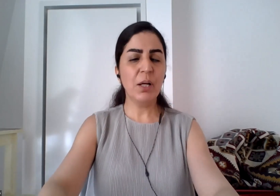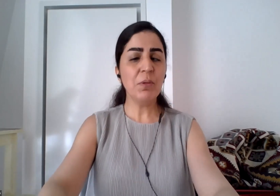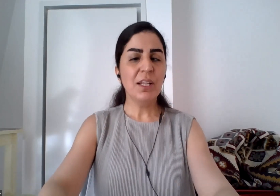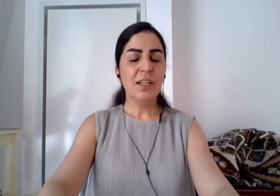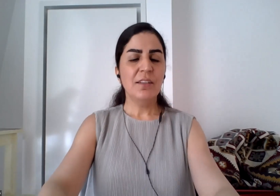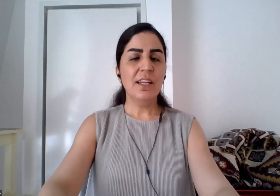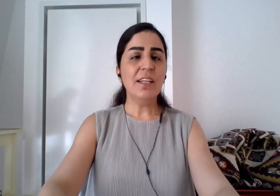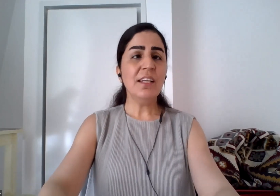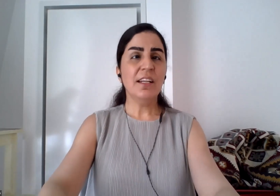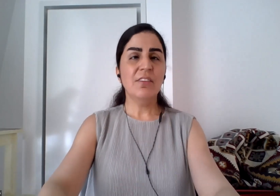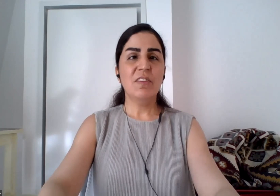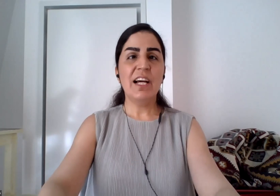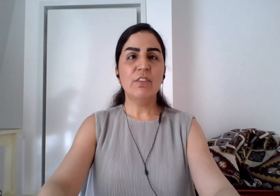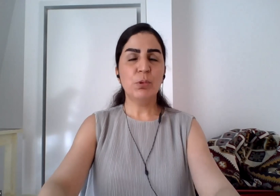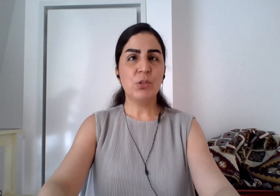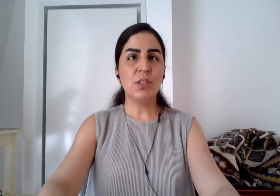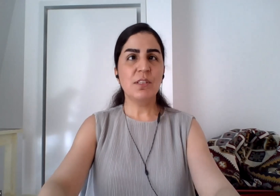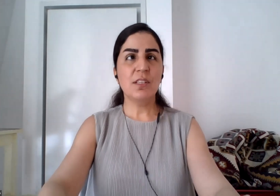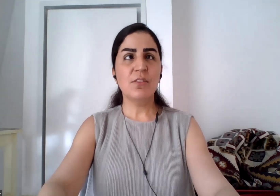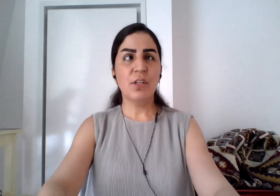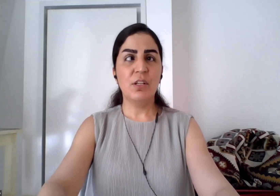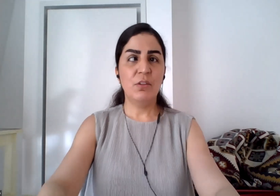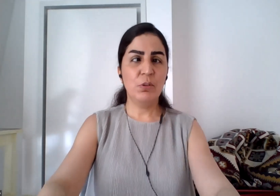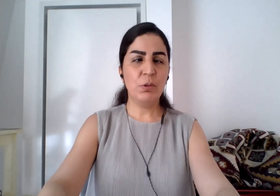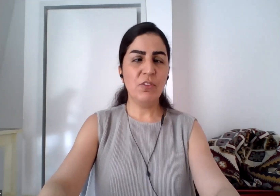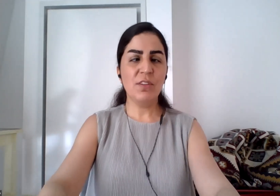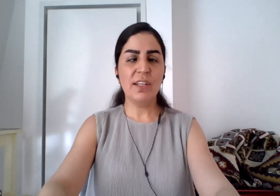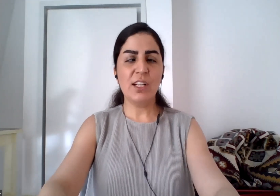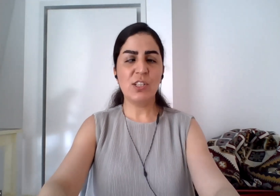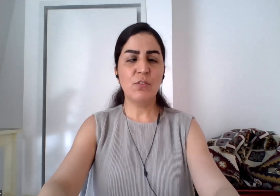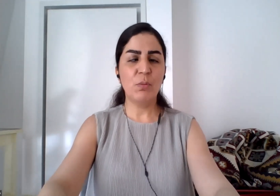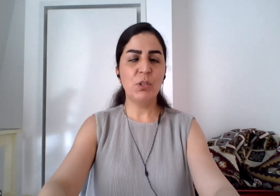action, example from UNICEF emergency team and